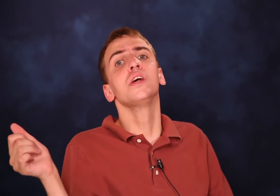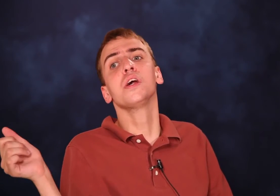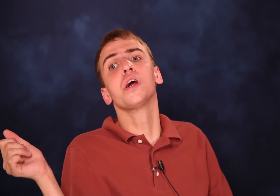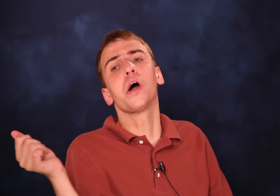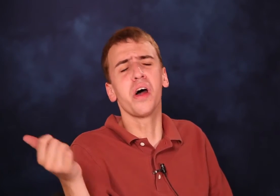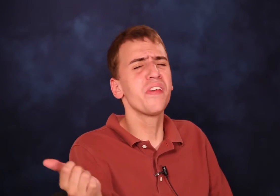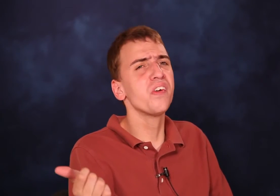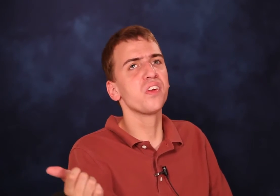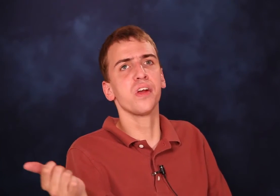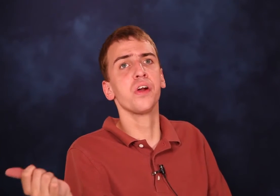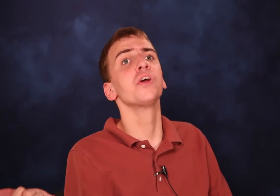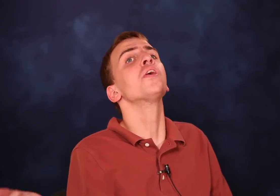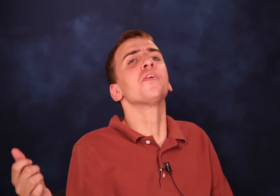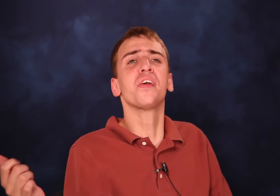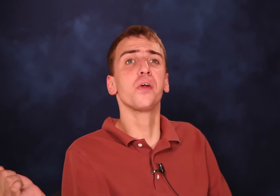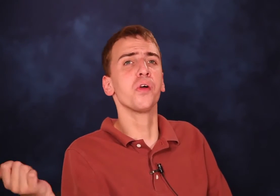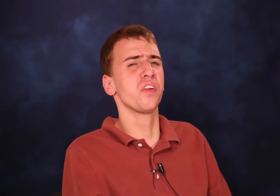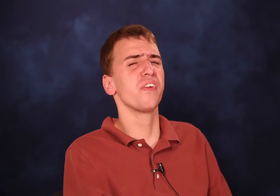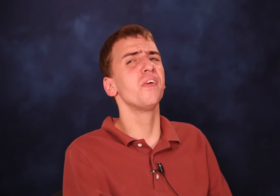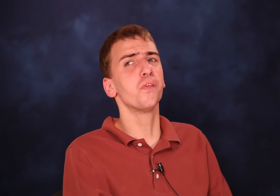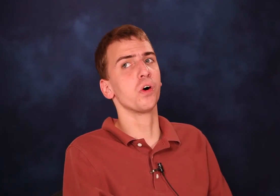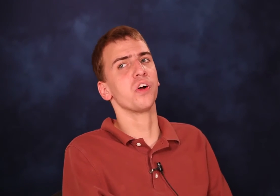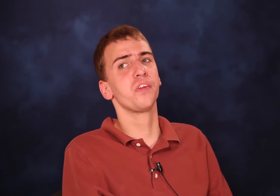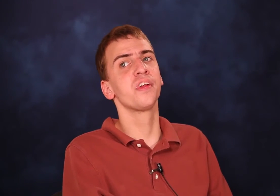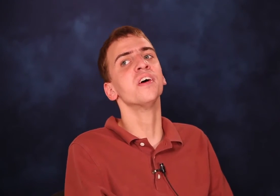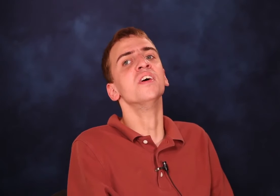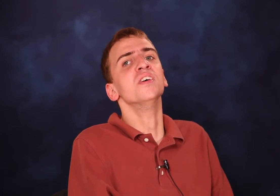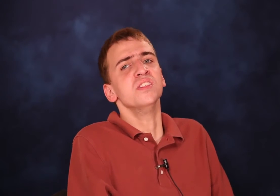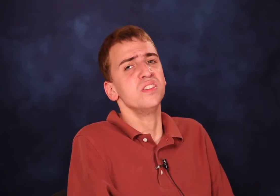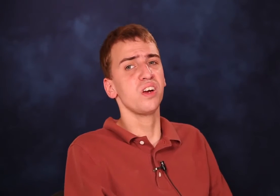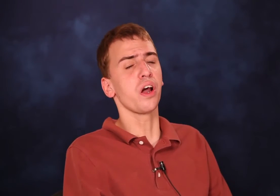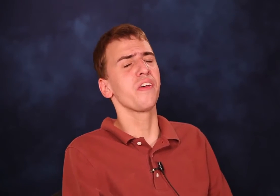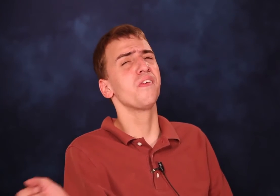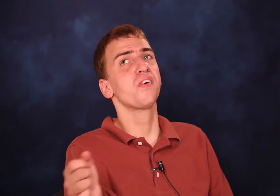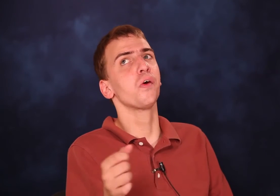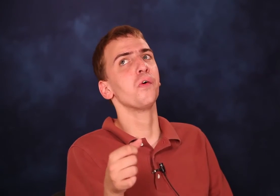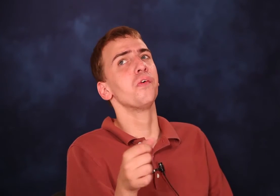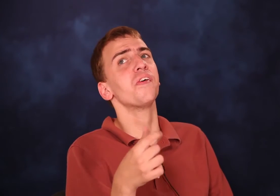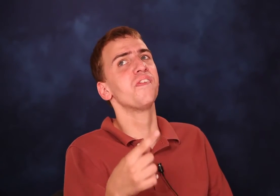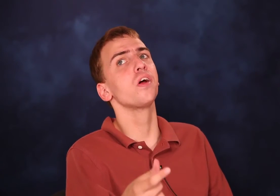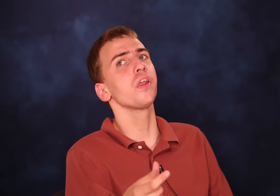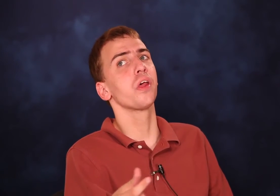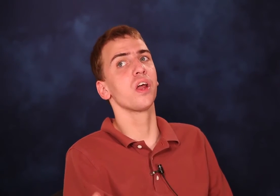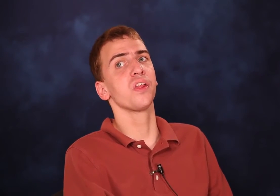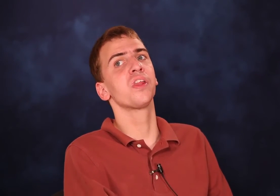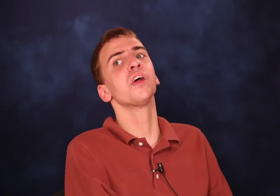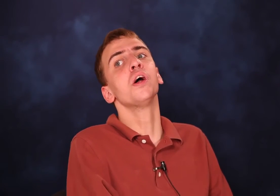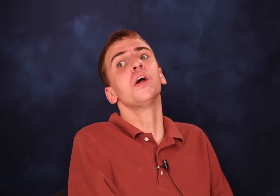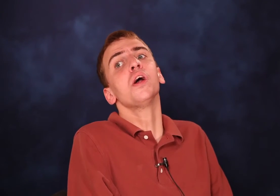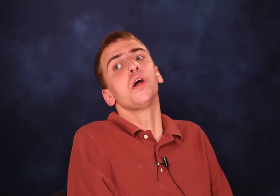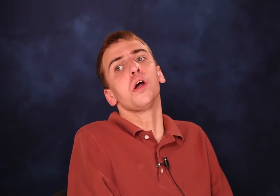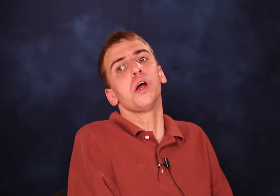She asked me to use different words, she asked me to repeat things